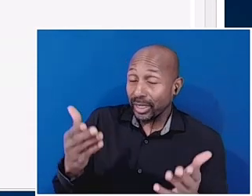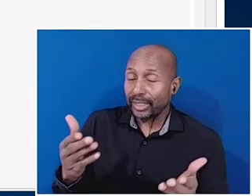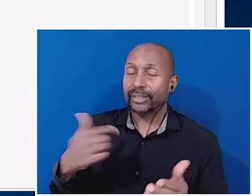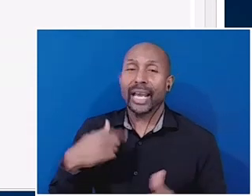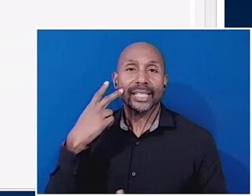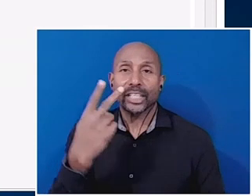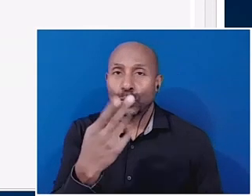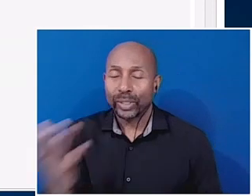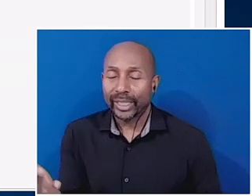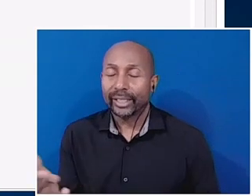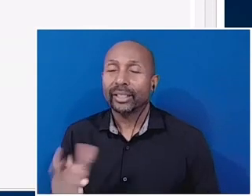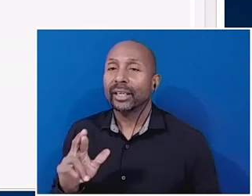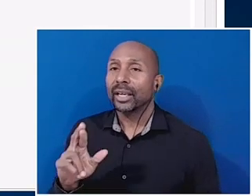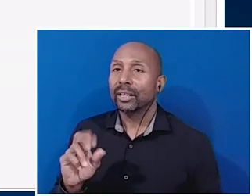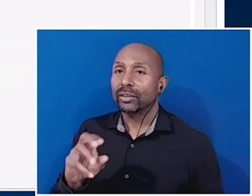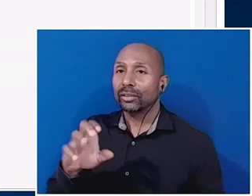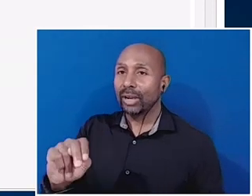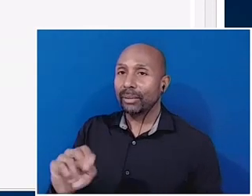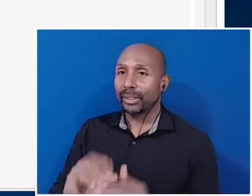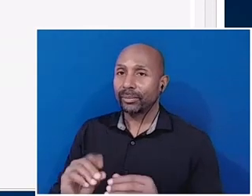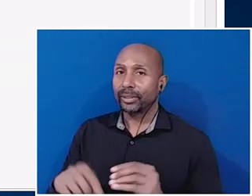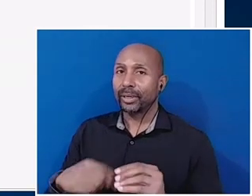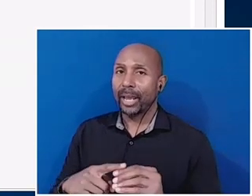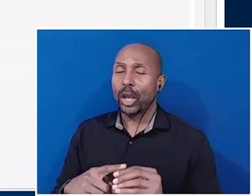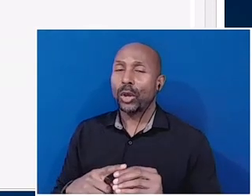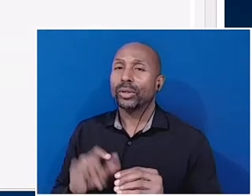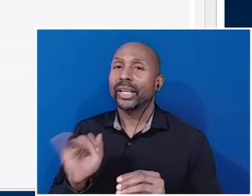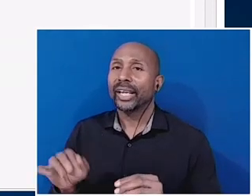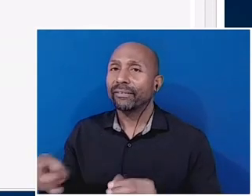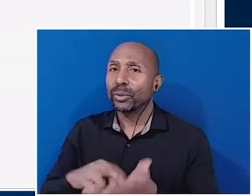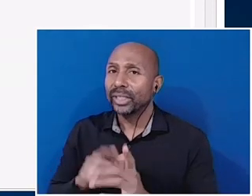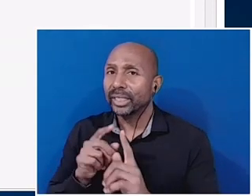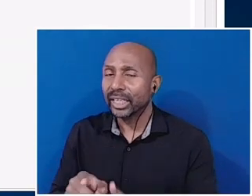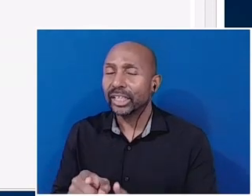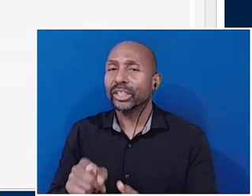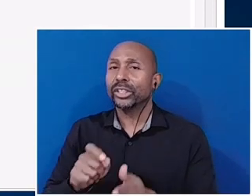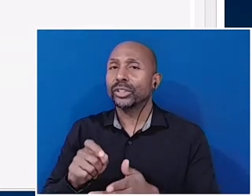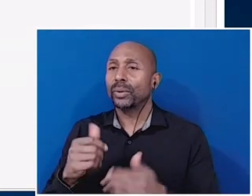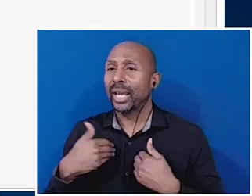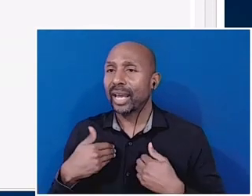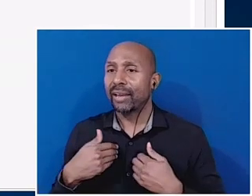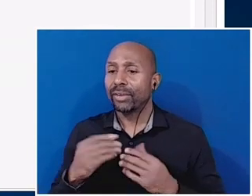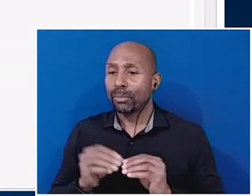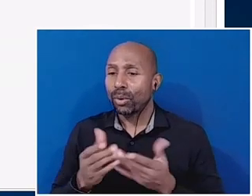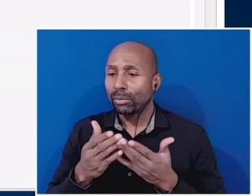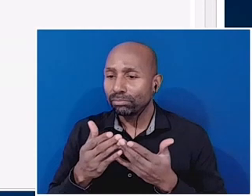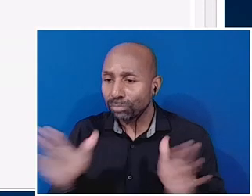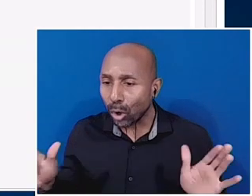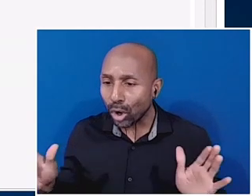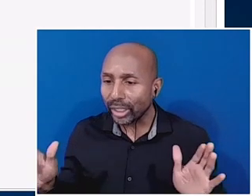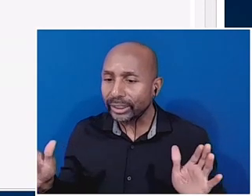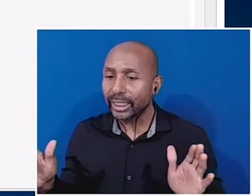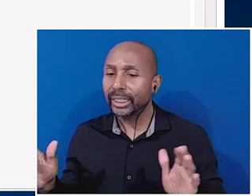intent to broaden the written arrangement definition. So, if that's true, that's helpful on one score.